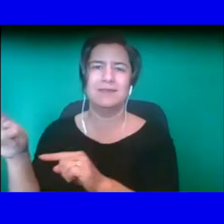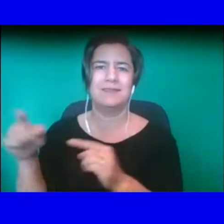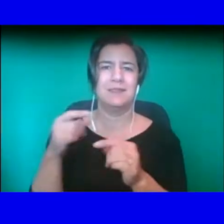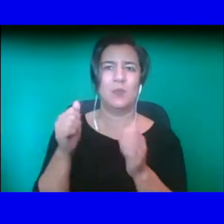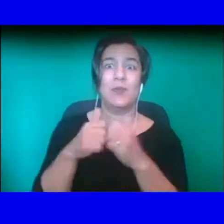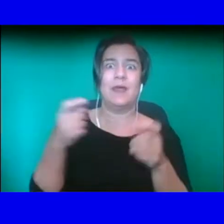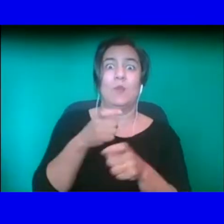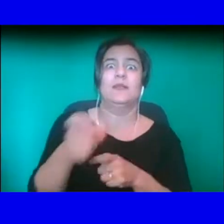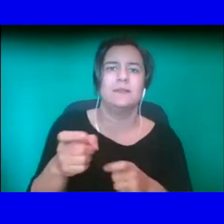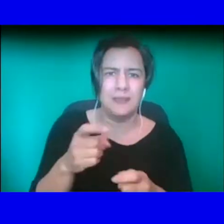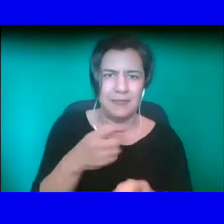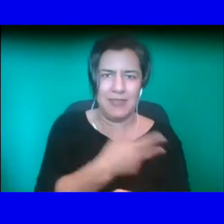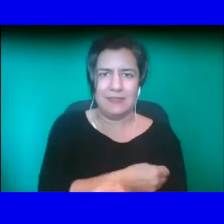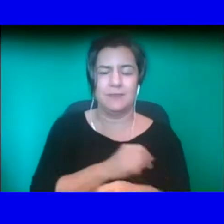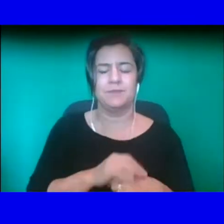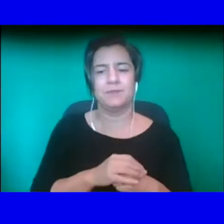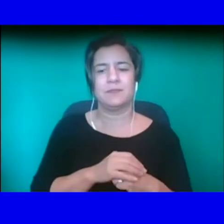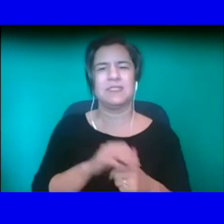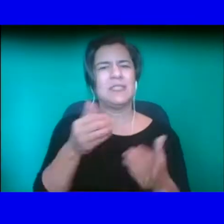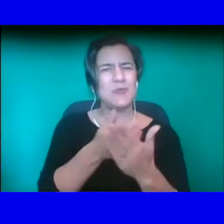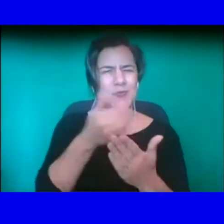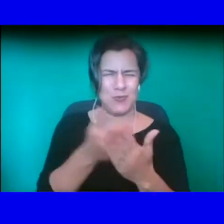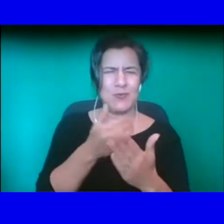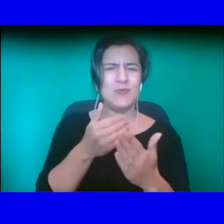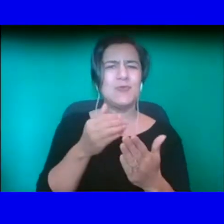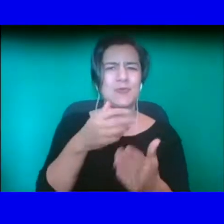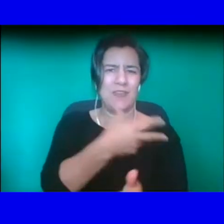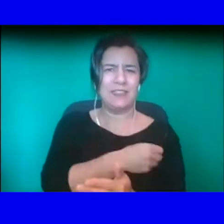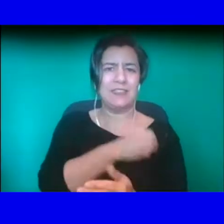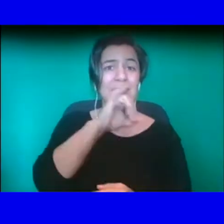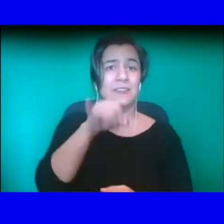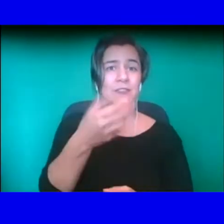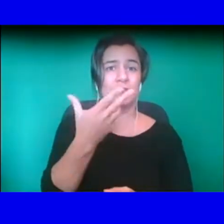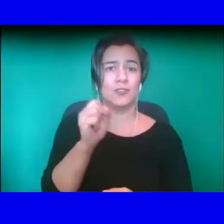which is being evaluated today federally, for its safety, if that is approved